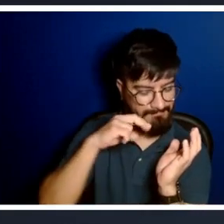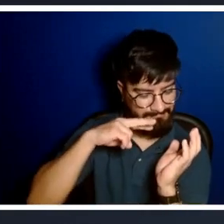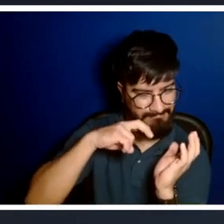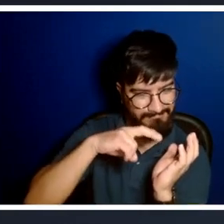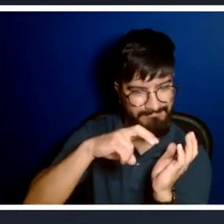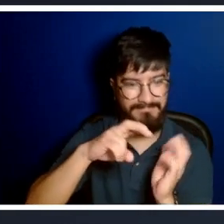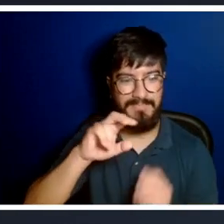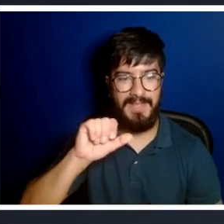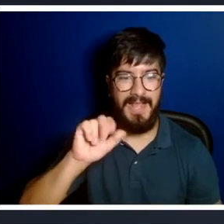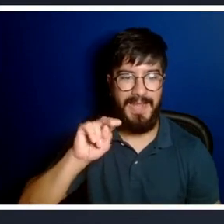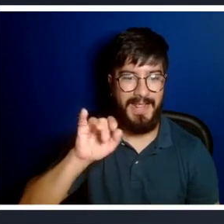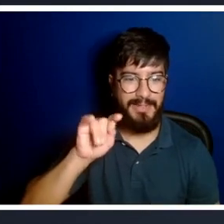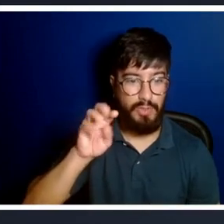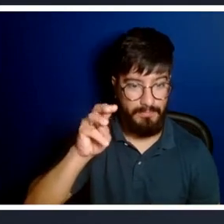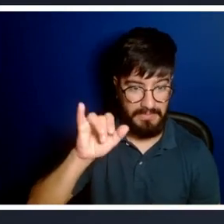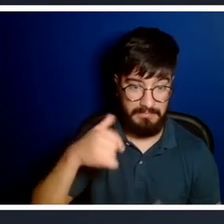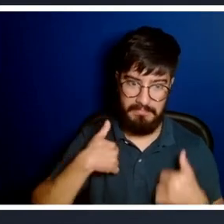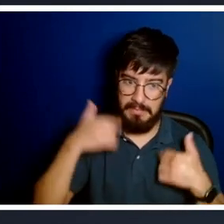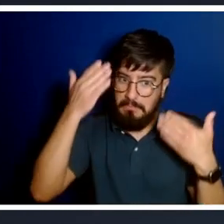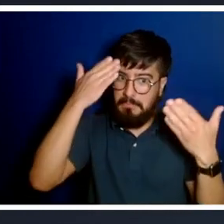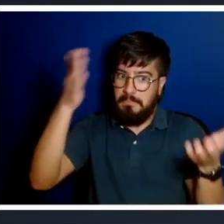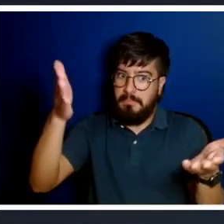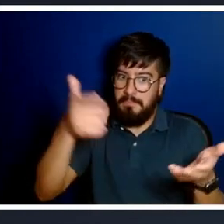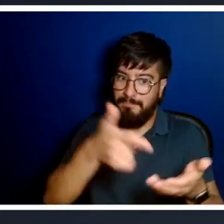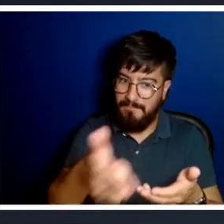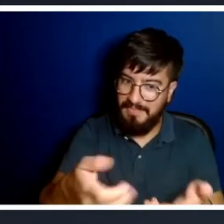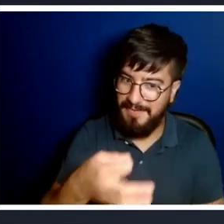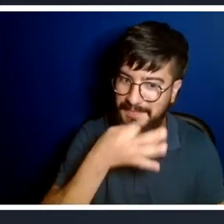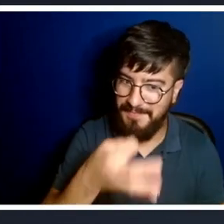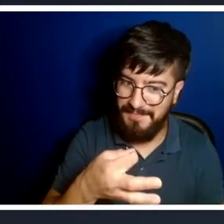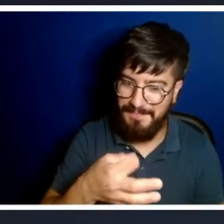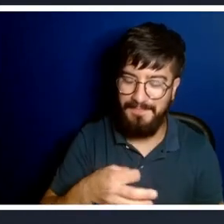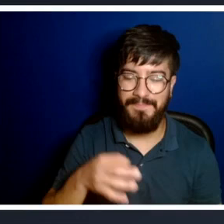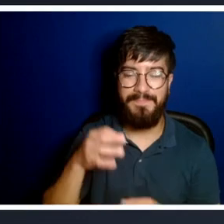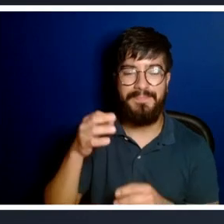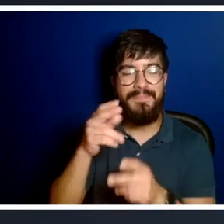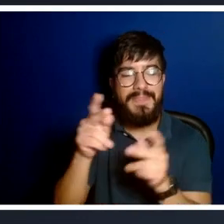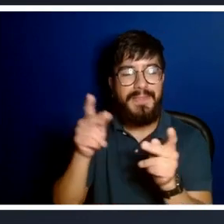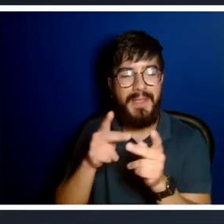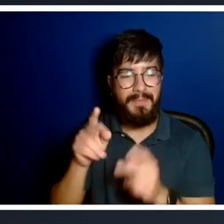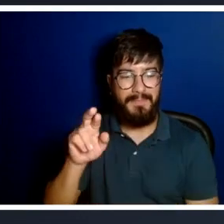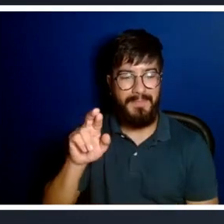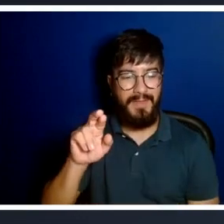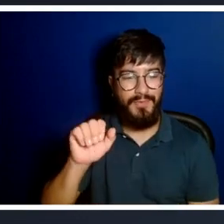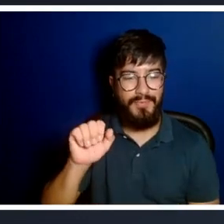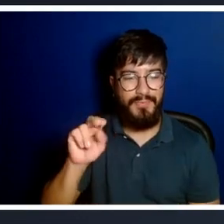but they do. And then the park rangers brought games and other activities. But more than that,